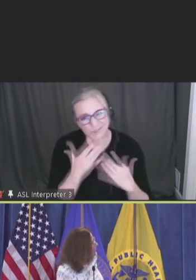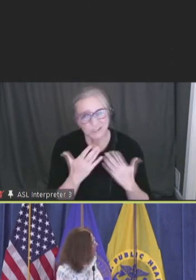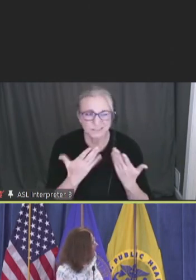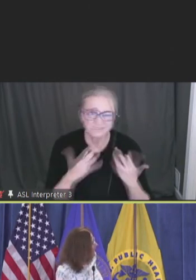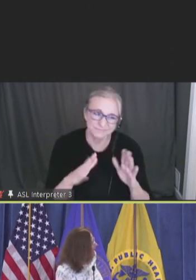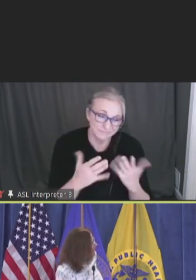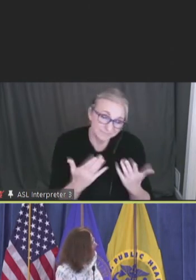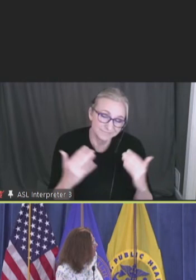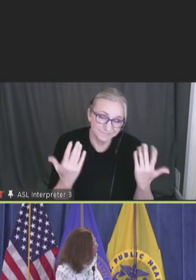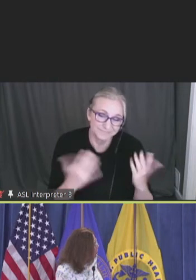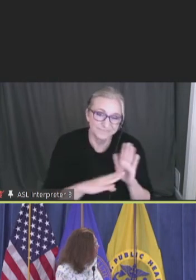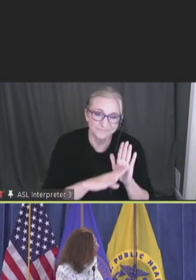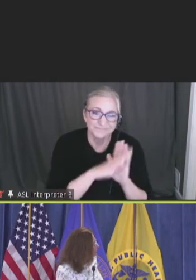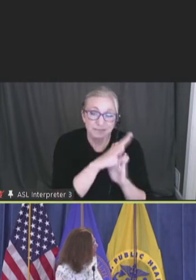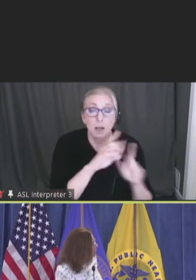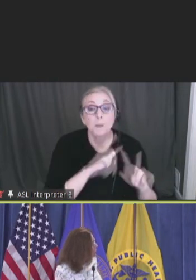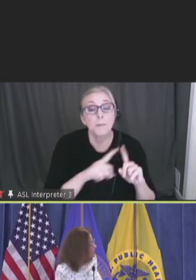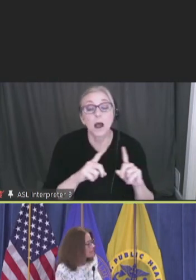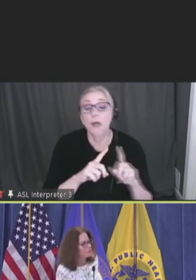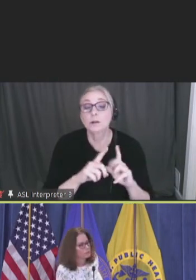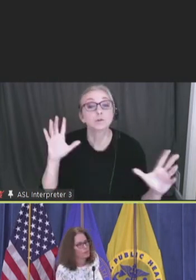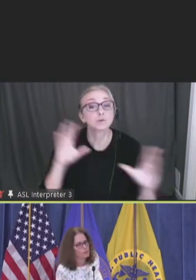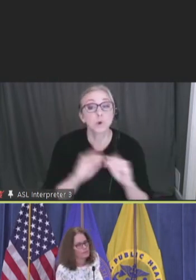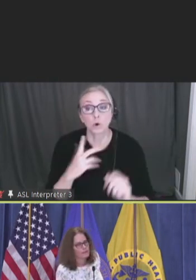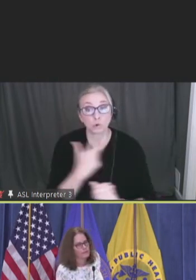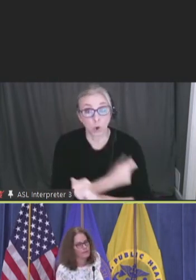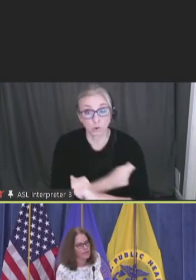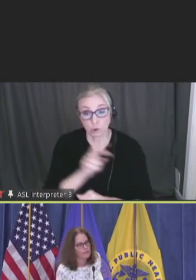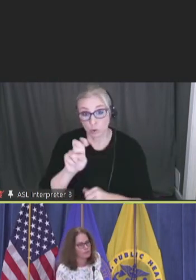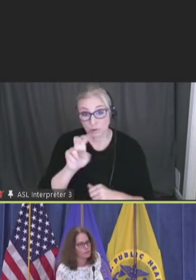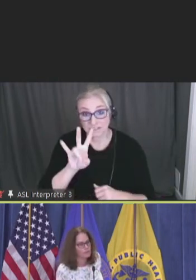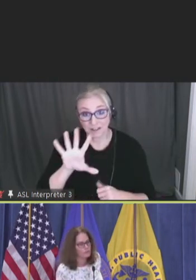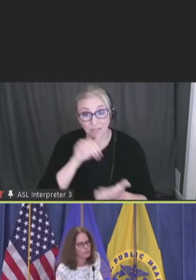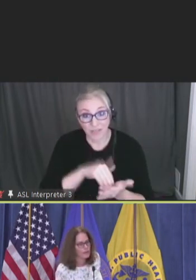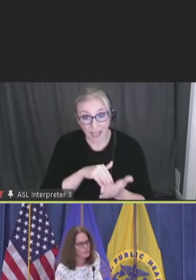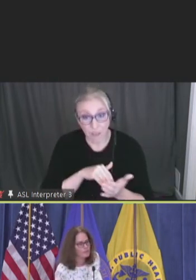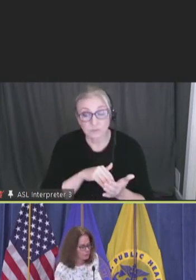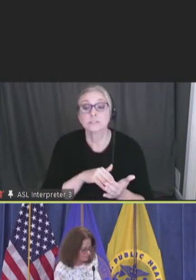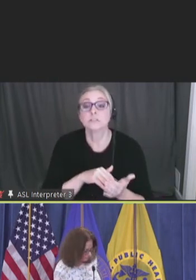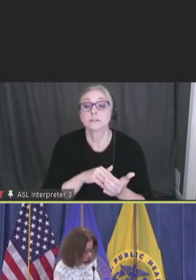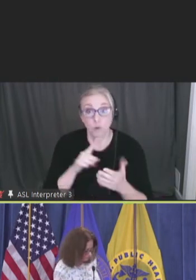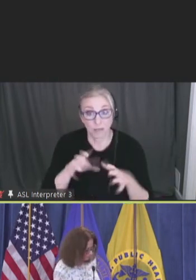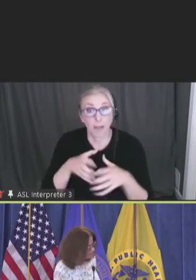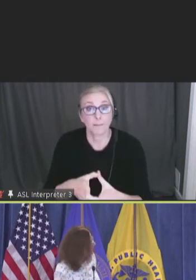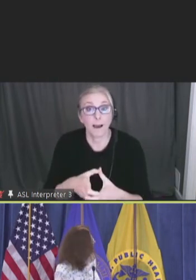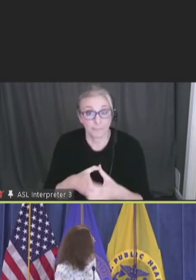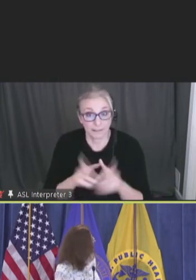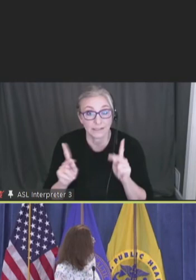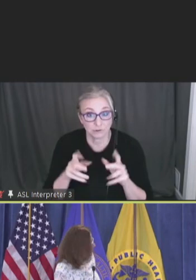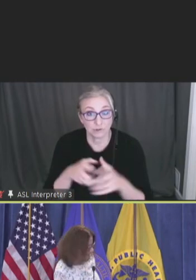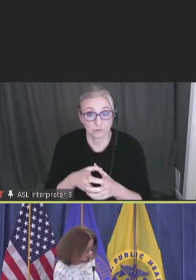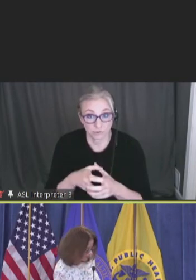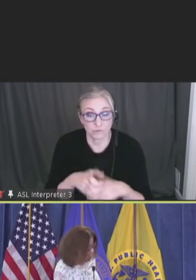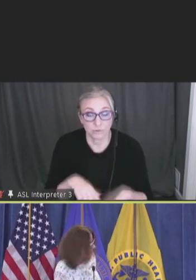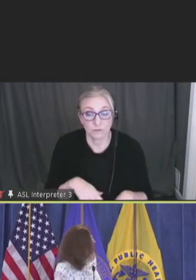That we had the total doses of 275,000 doses for the population.